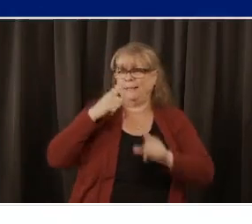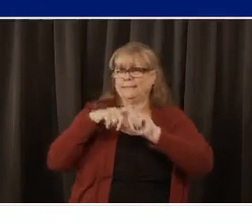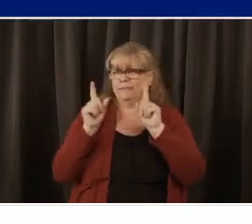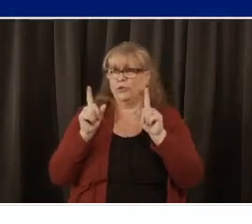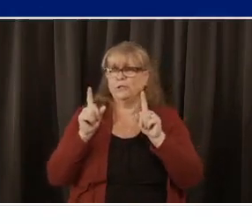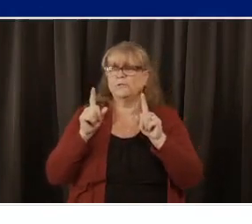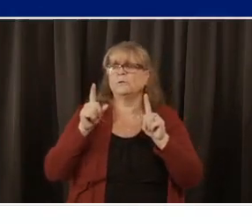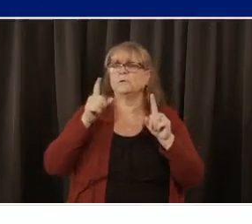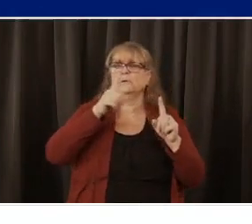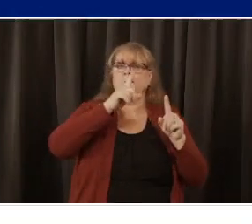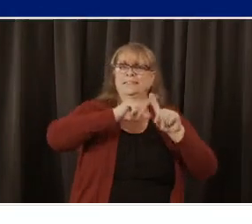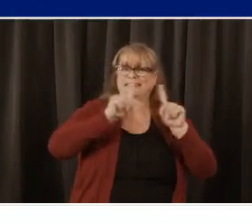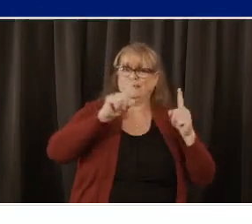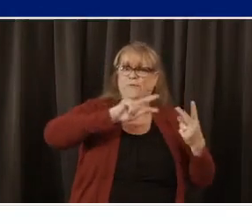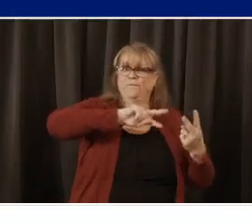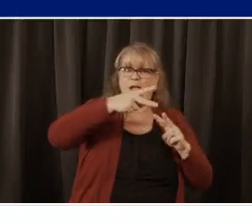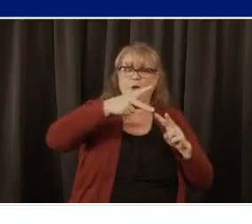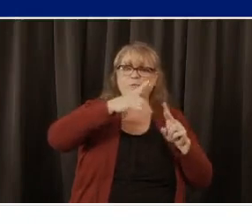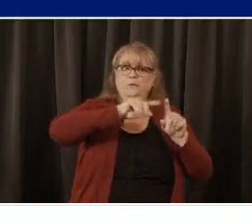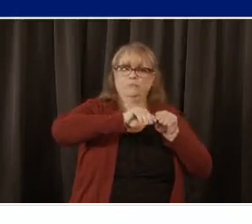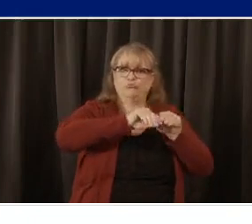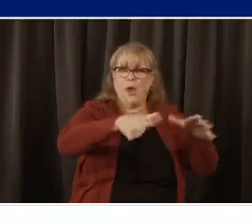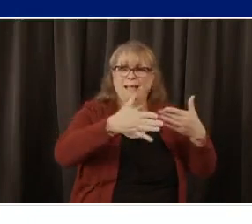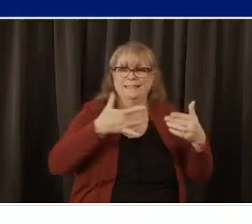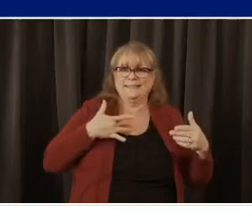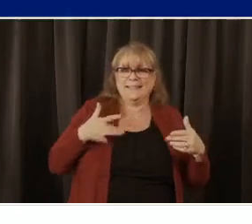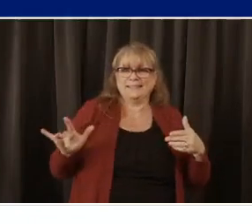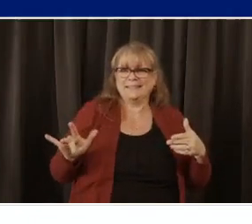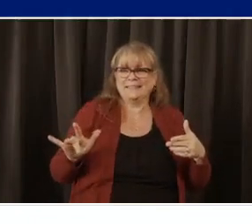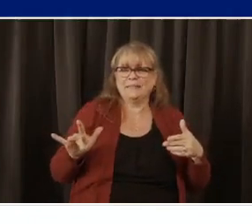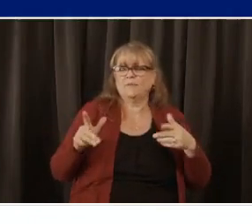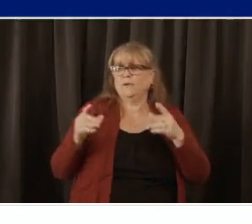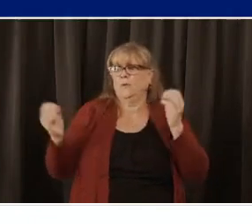and we are starting to see that play out in our trends. This figure shows you case trends and